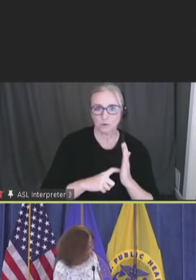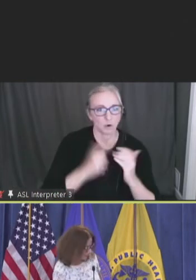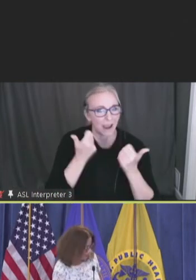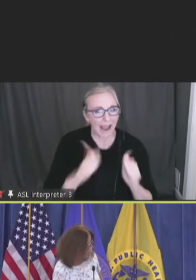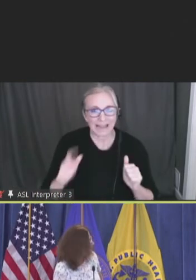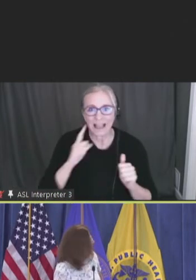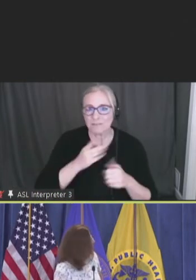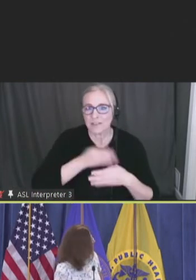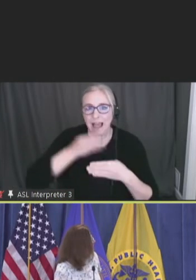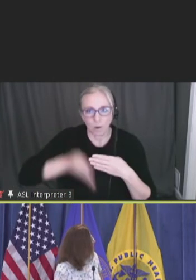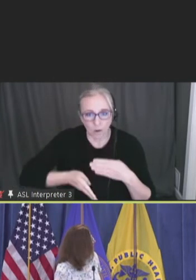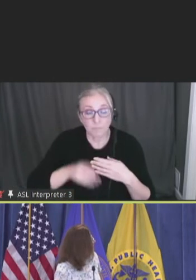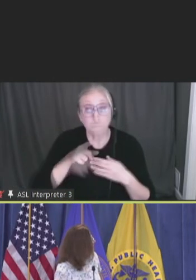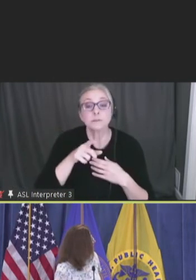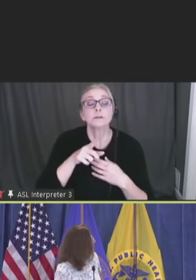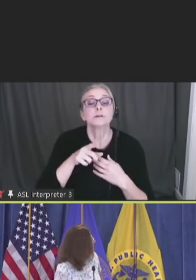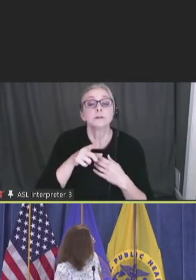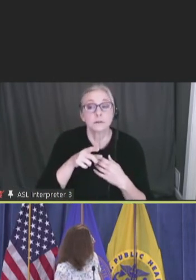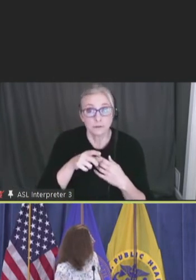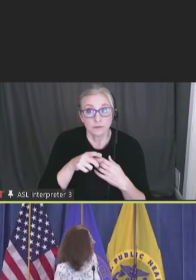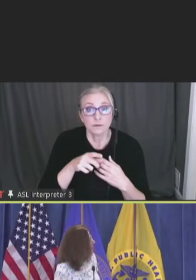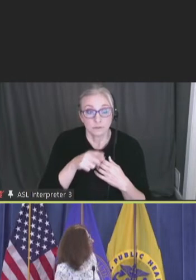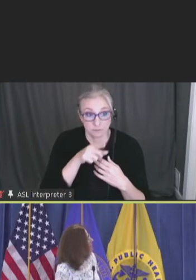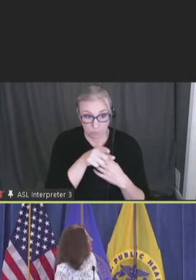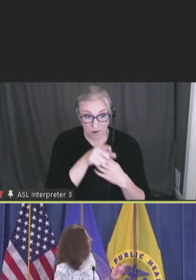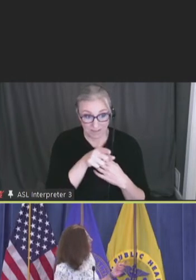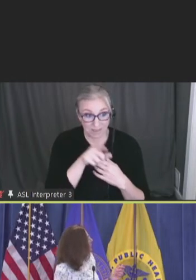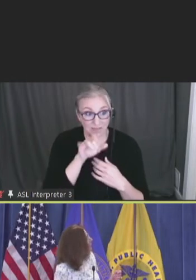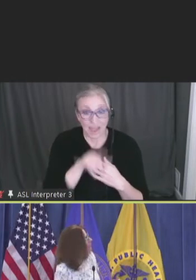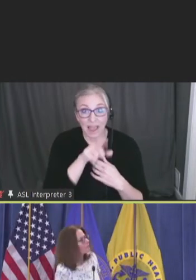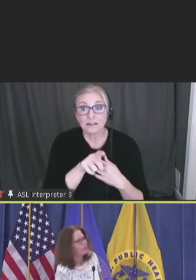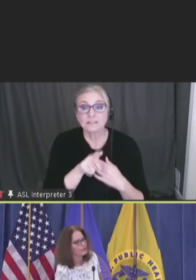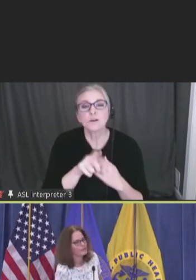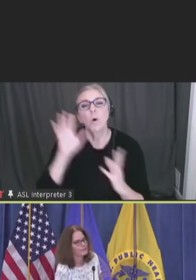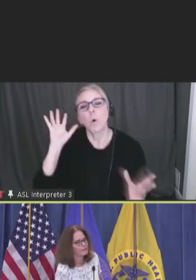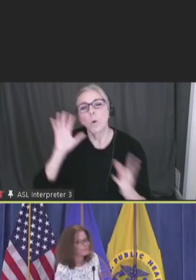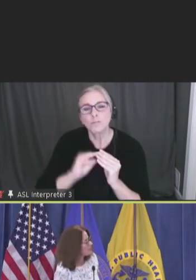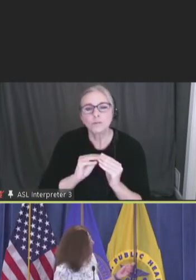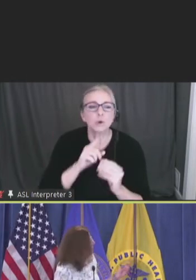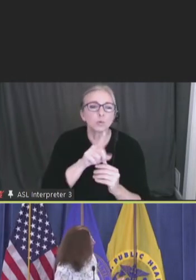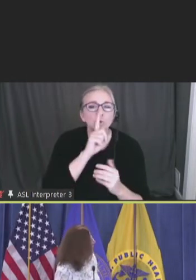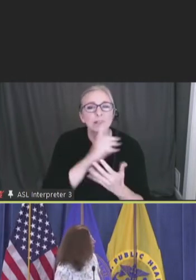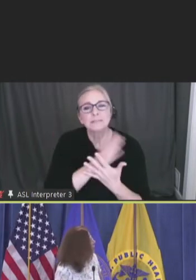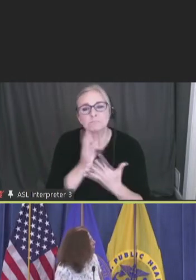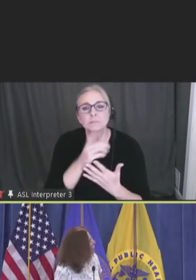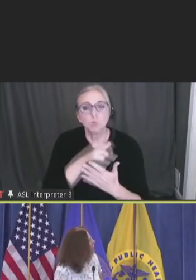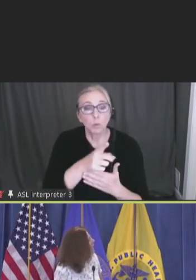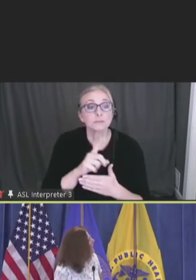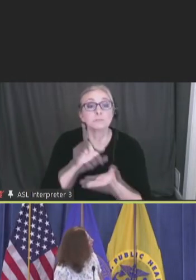And this right here -- and this is an overview of what this -- this was actually published in June.